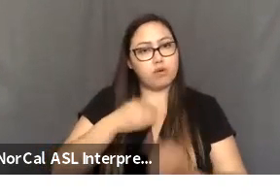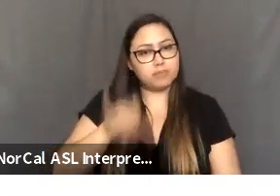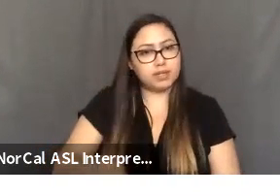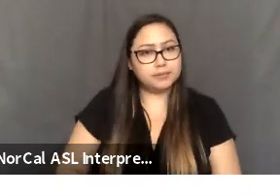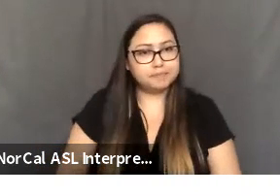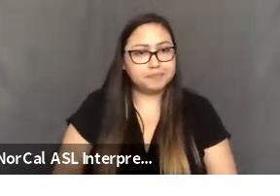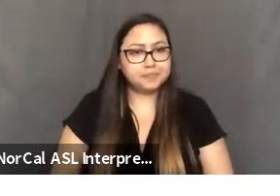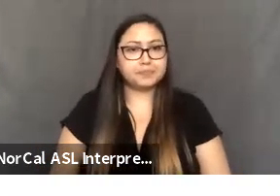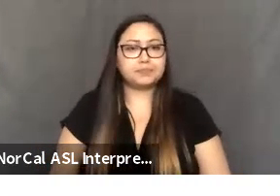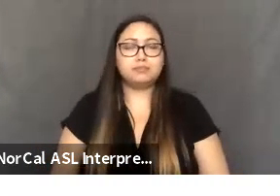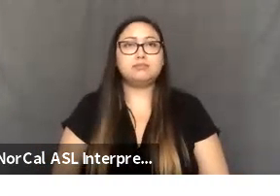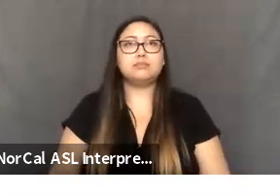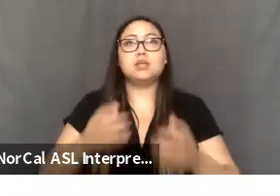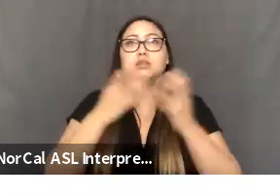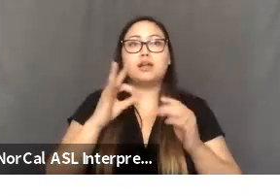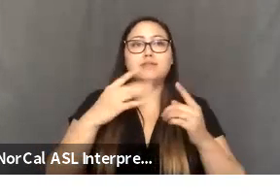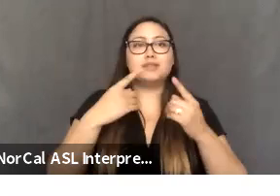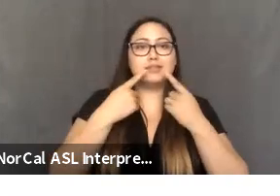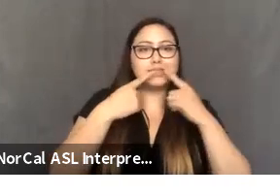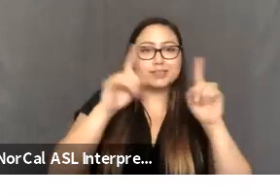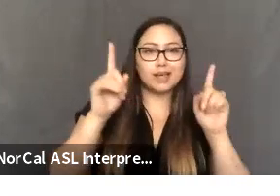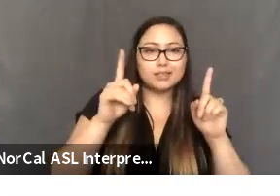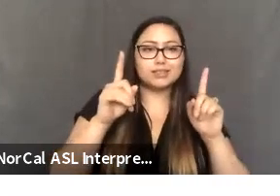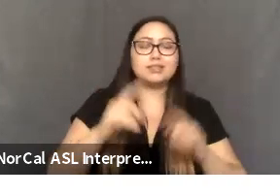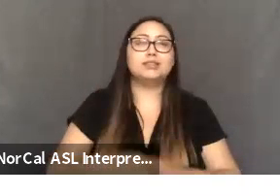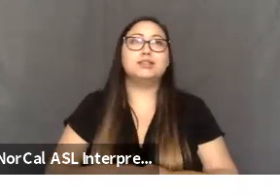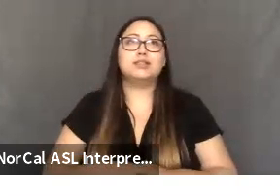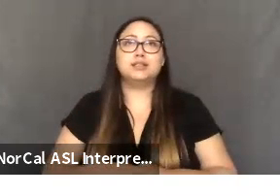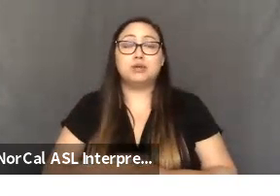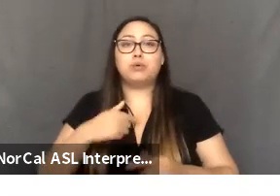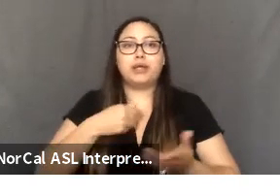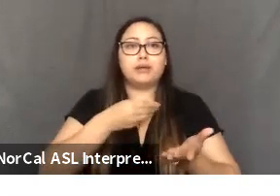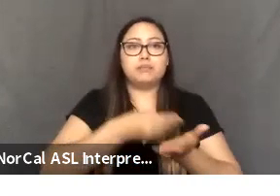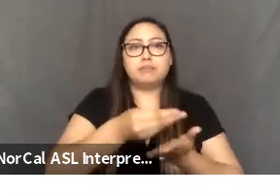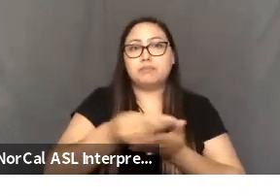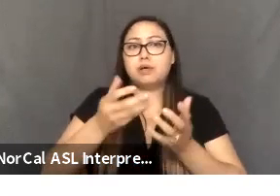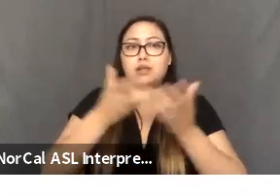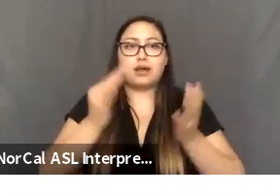area of accessible medical equipment. We've bought so much equipment. We trained our staff on how to